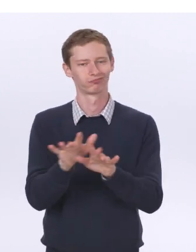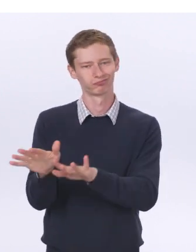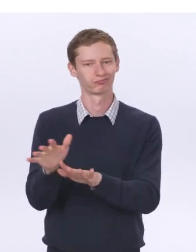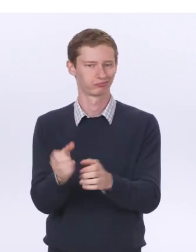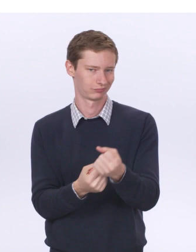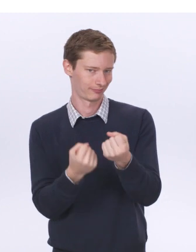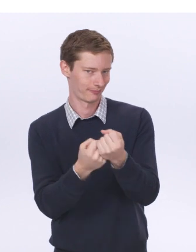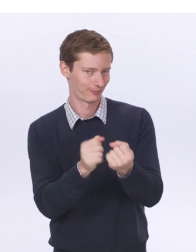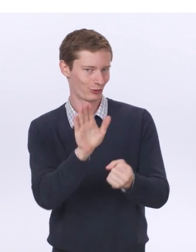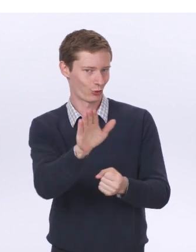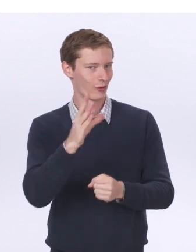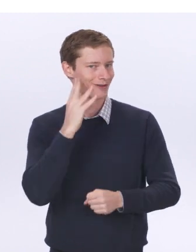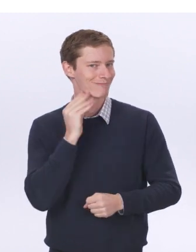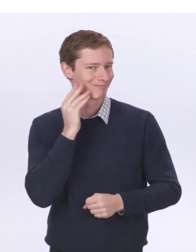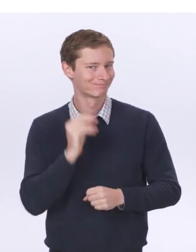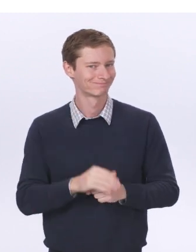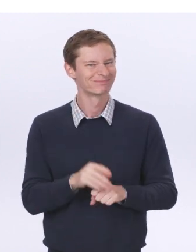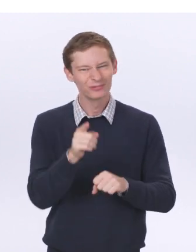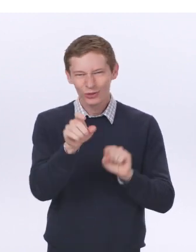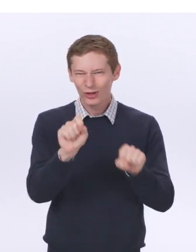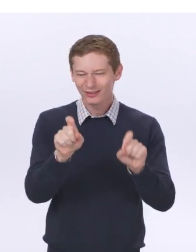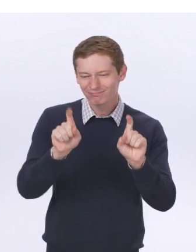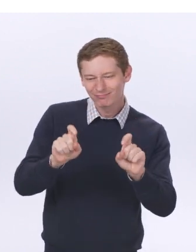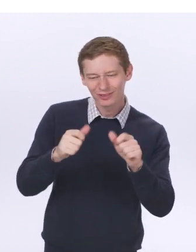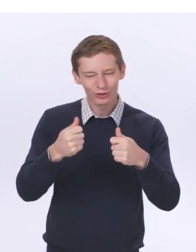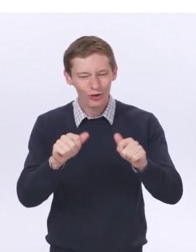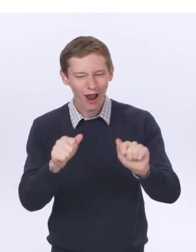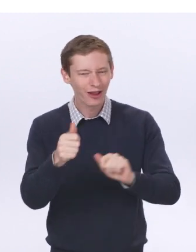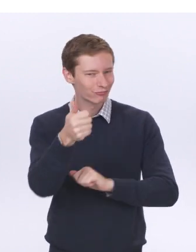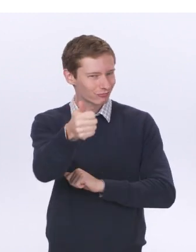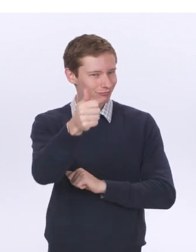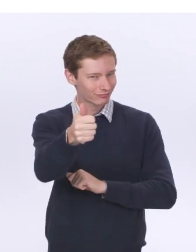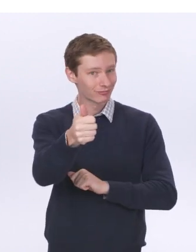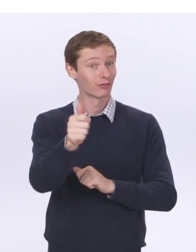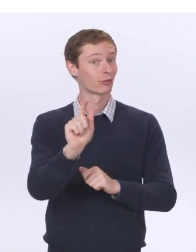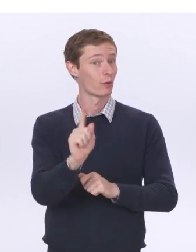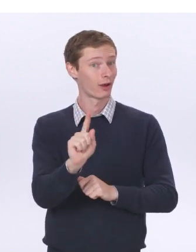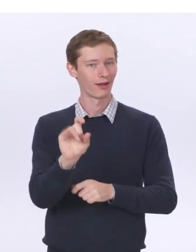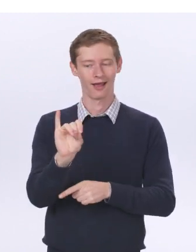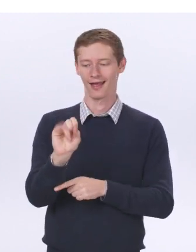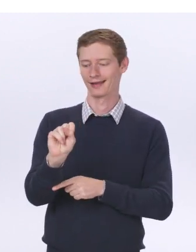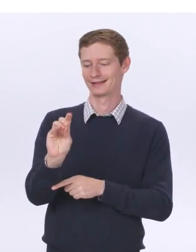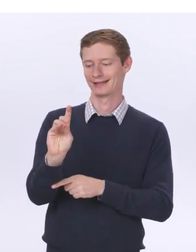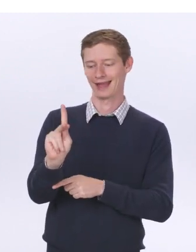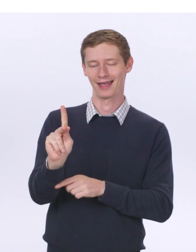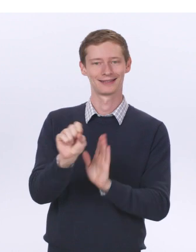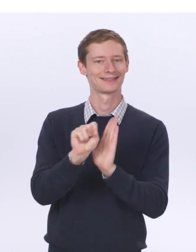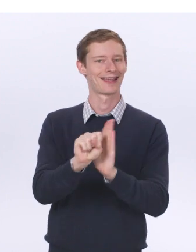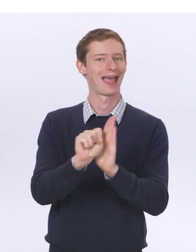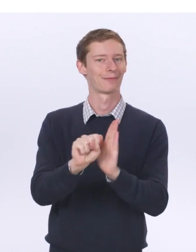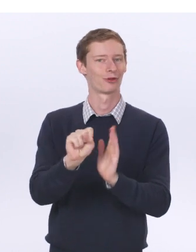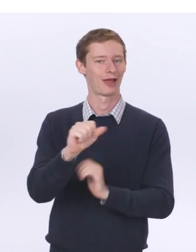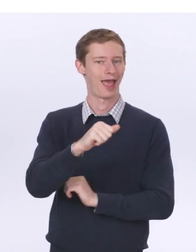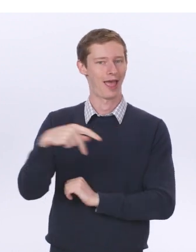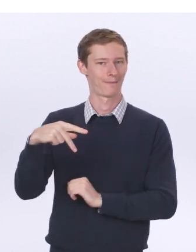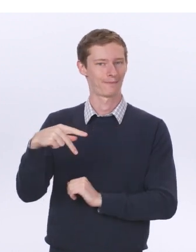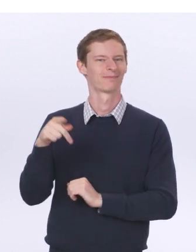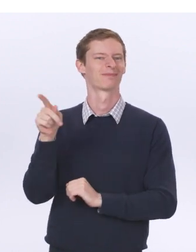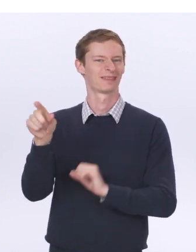for yourself in our ISDK samples app, which is available within the ISDK package and also as a stand-alone build in the App Lab,